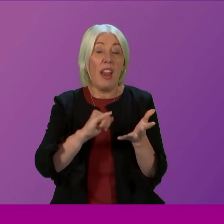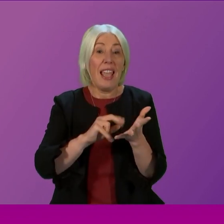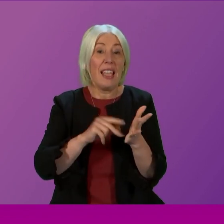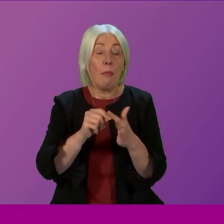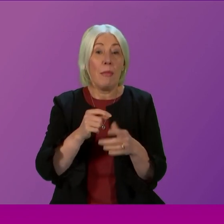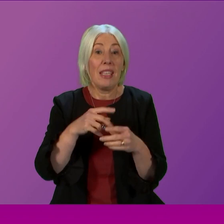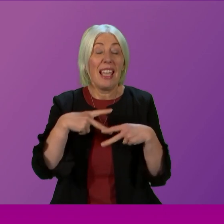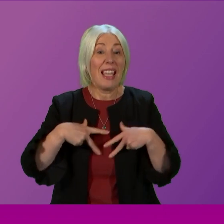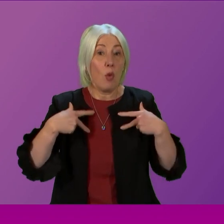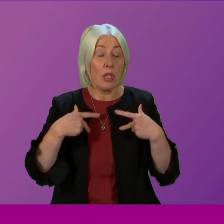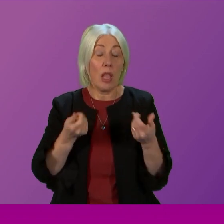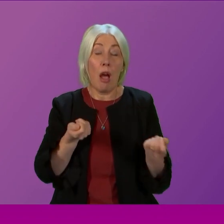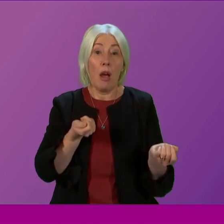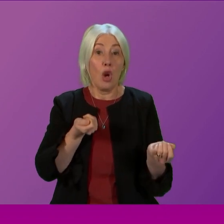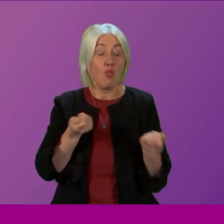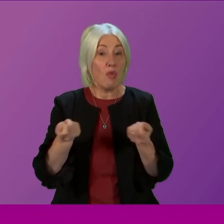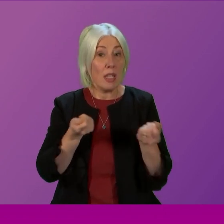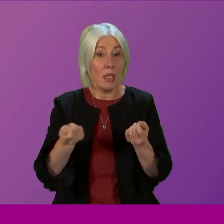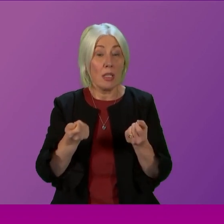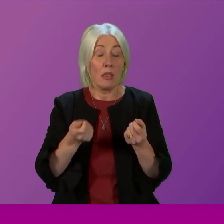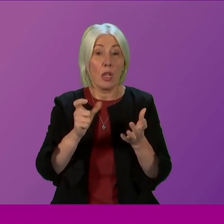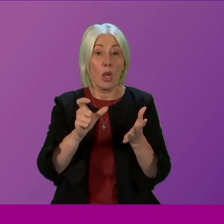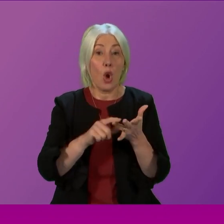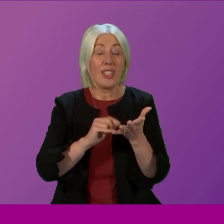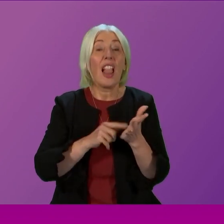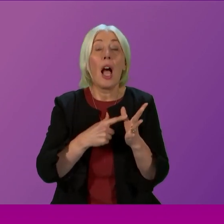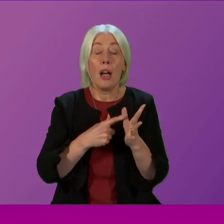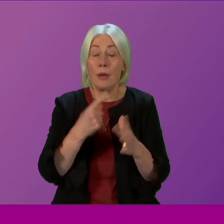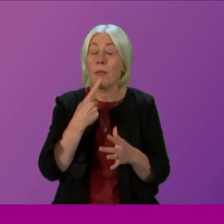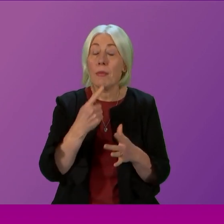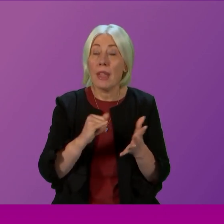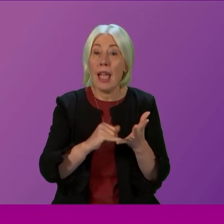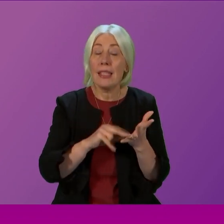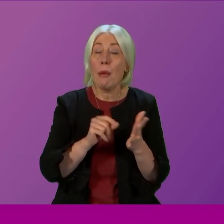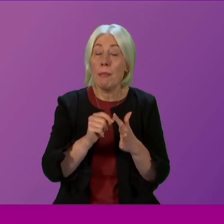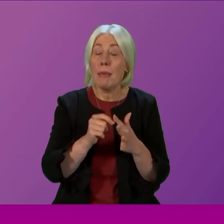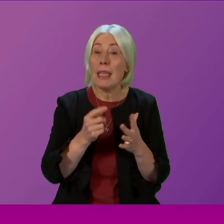the leader of the council umbrella group the Convention of Scottish Local Authorities, said: